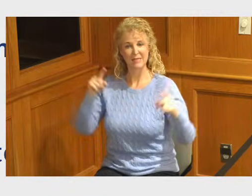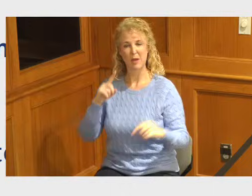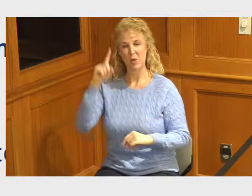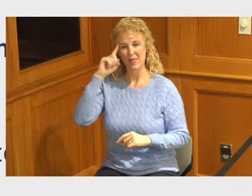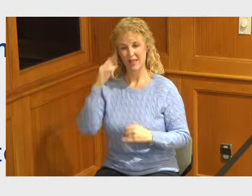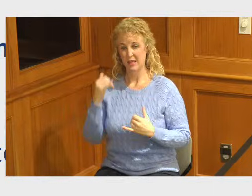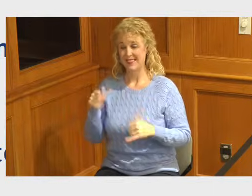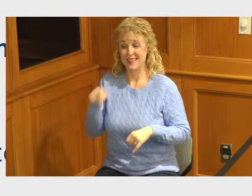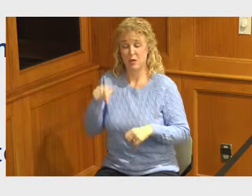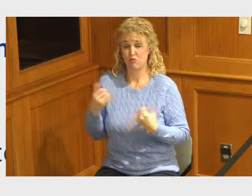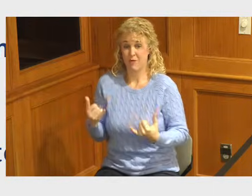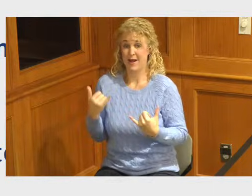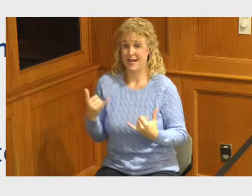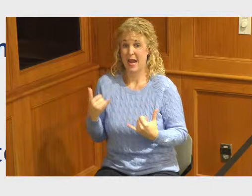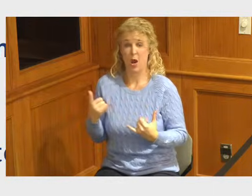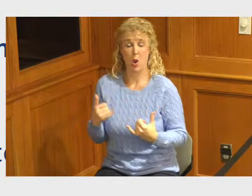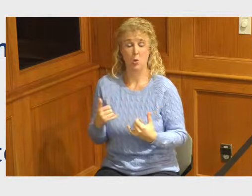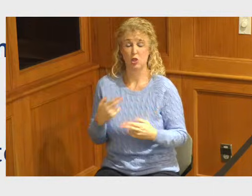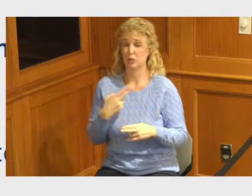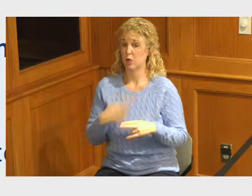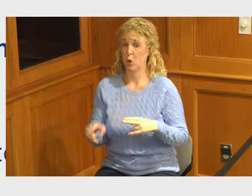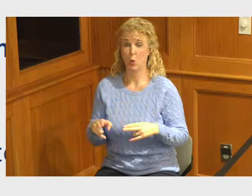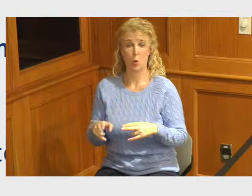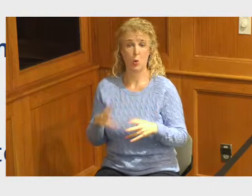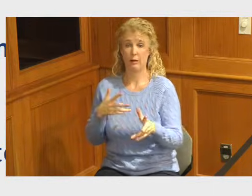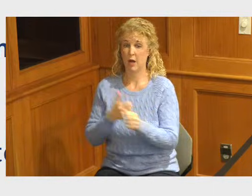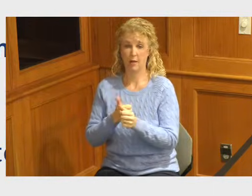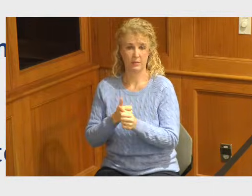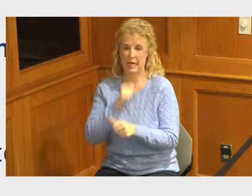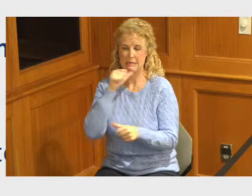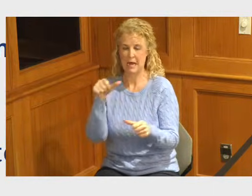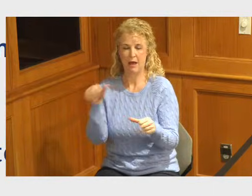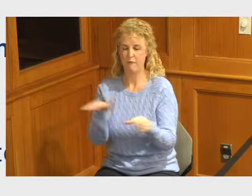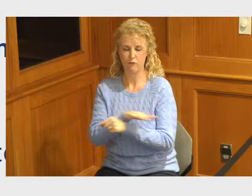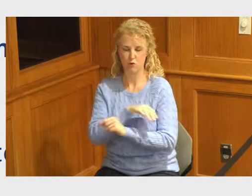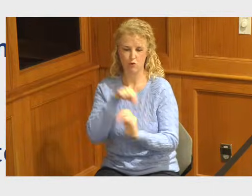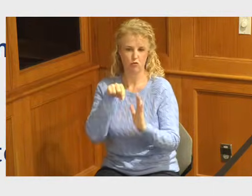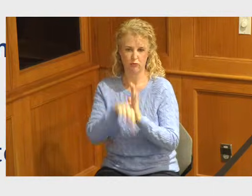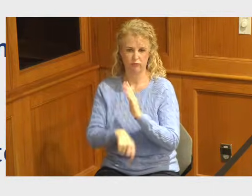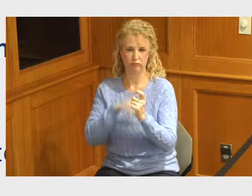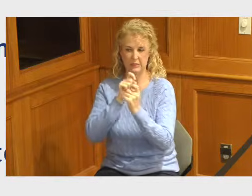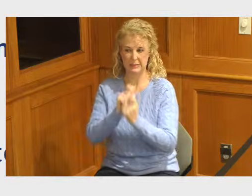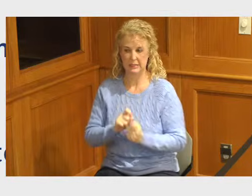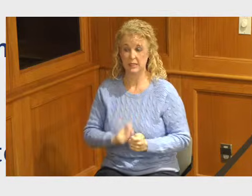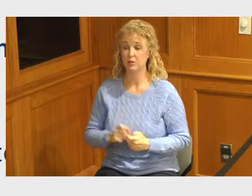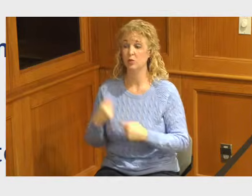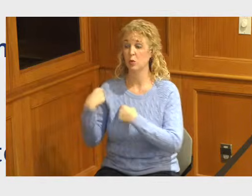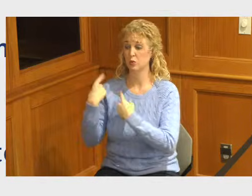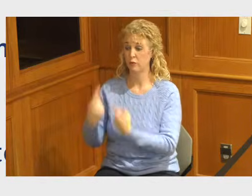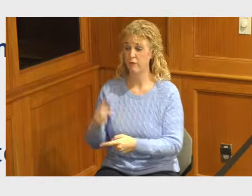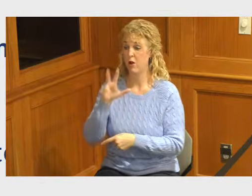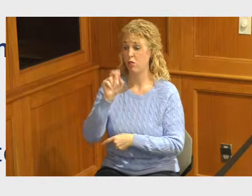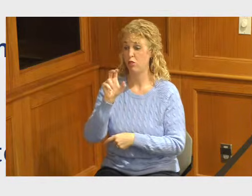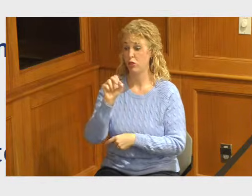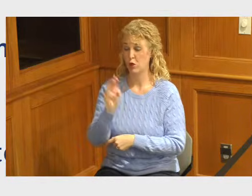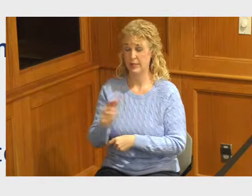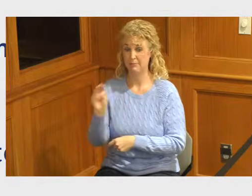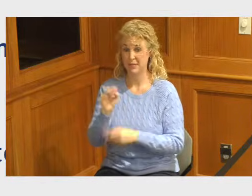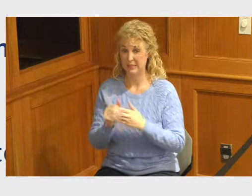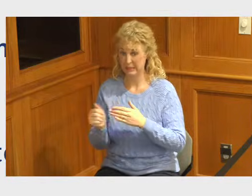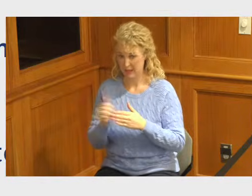this is a snapshot of where we are now. almost $30 million deployed of the original I think original